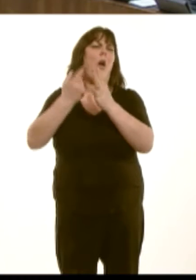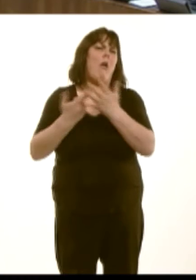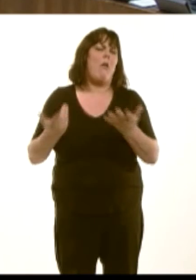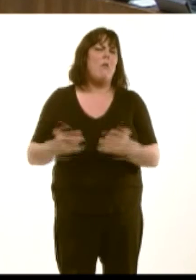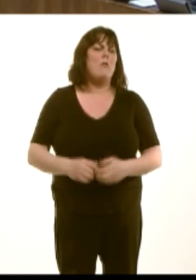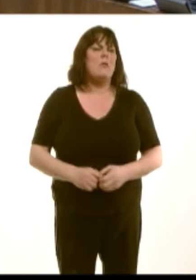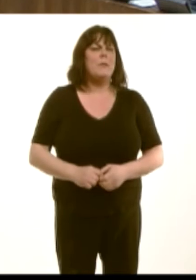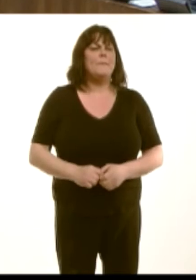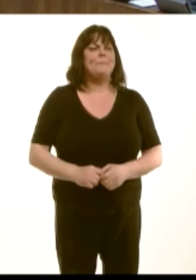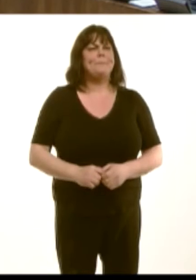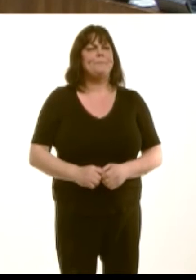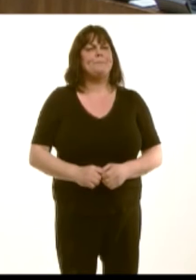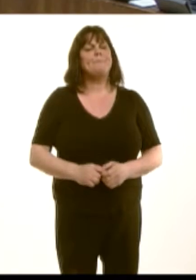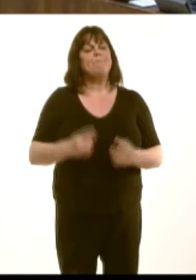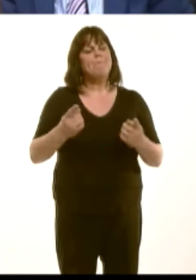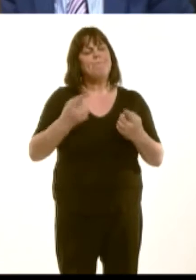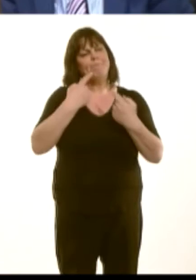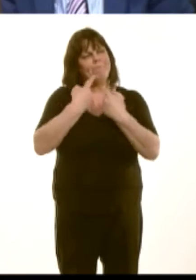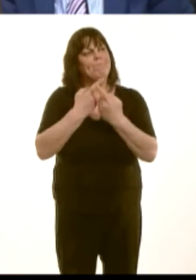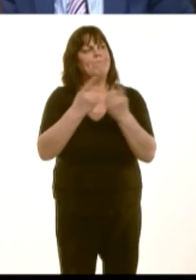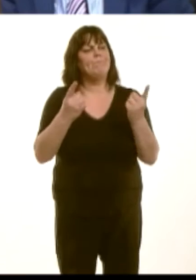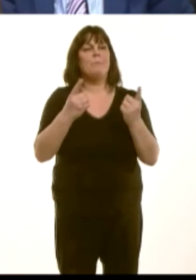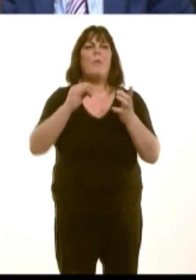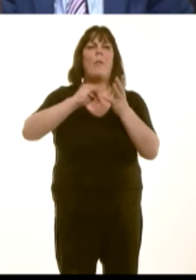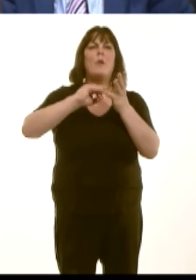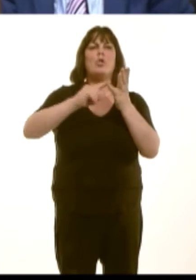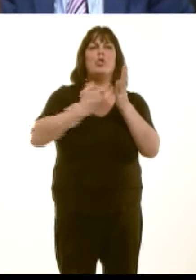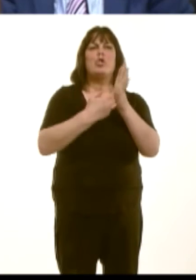What I can say is that, when the SuRNICC is established, yes, there will be a need to